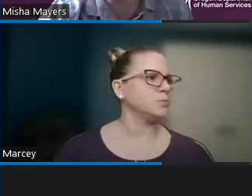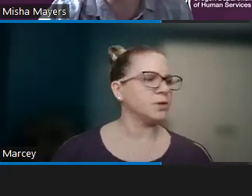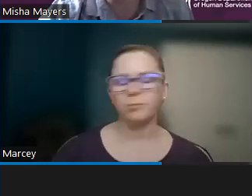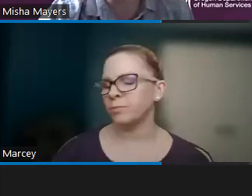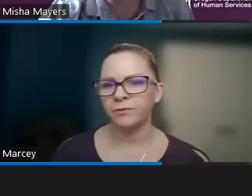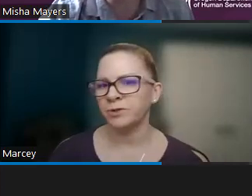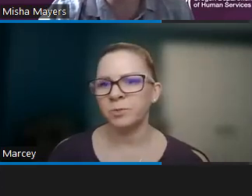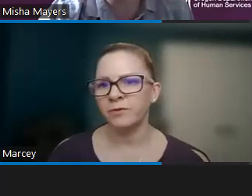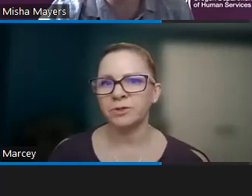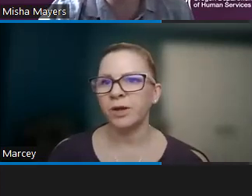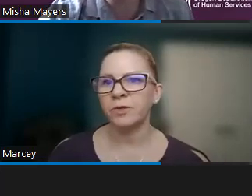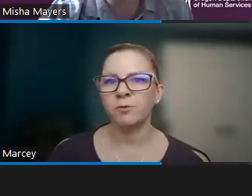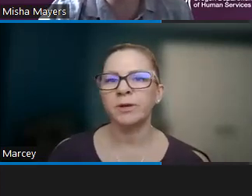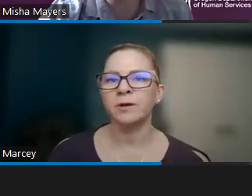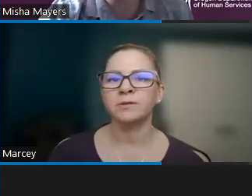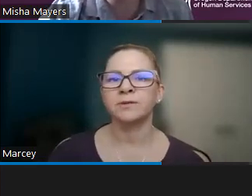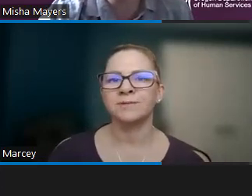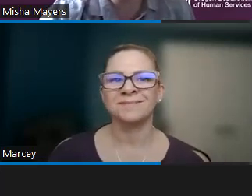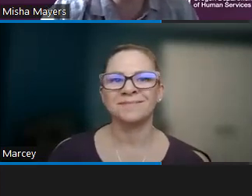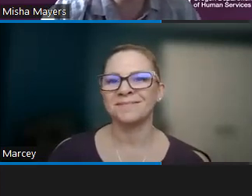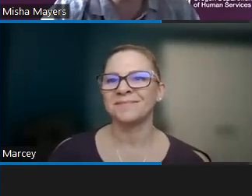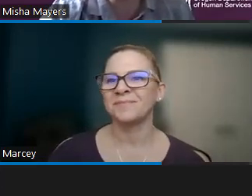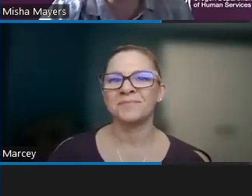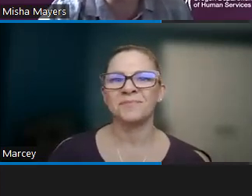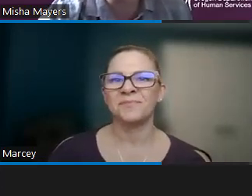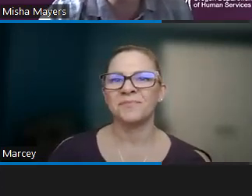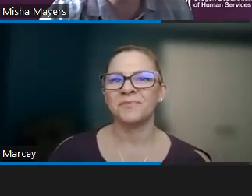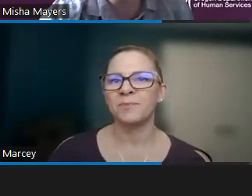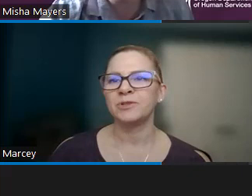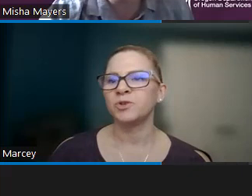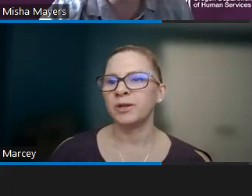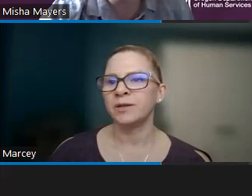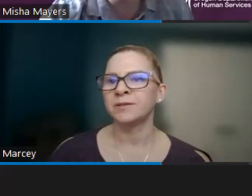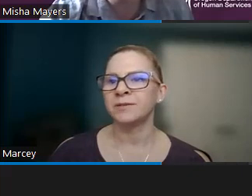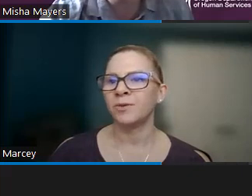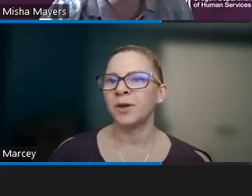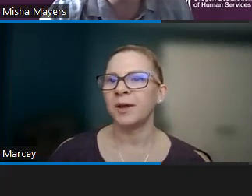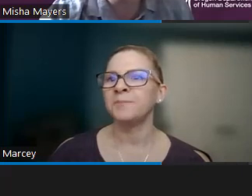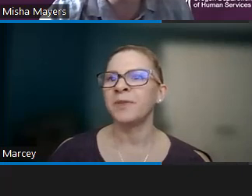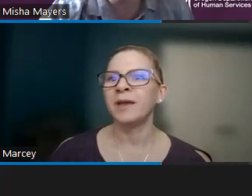IT DOESN'T MAKE A DIFFERENCE TO ME IF IT IS OKAY WITH EVERYBODY ELSE. I'M ASSUMING IT IS OKAY.